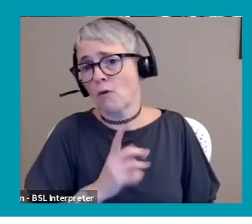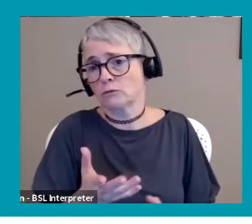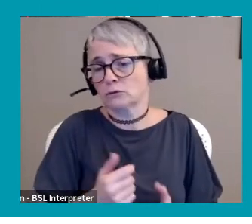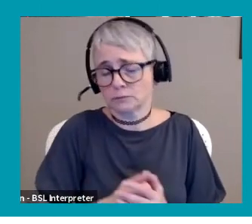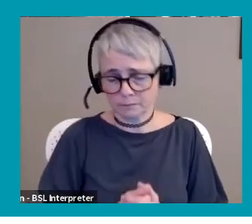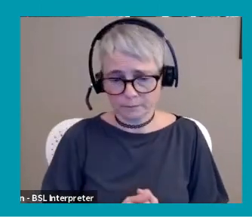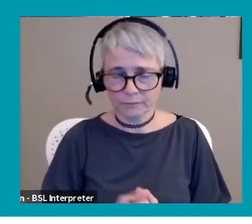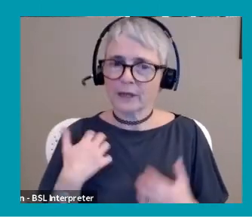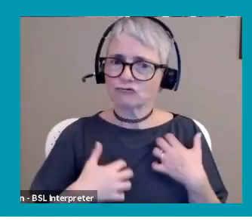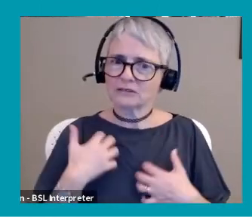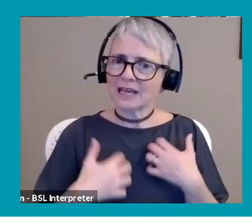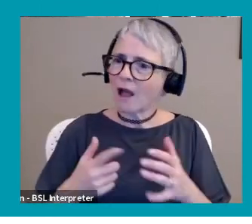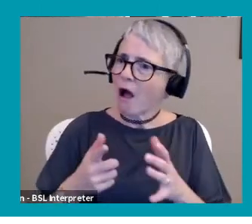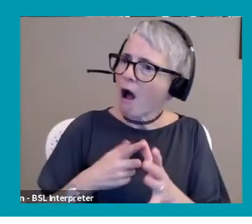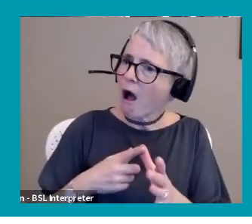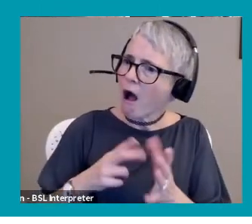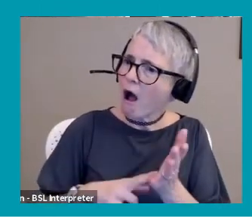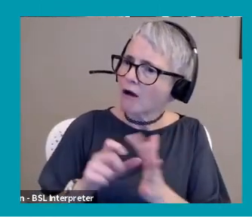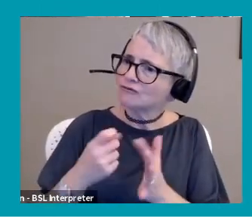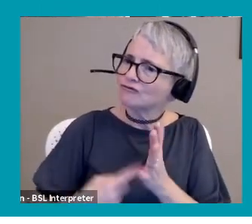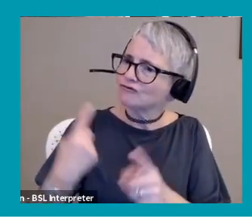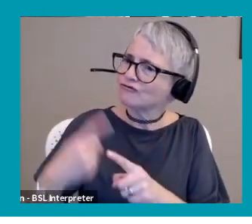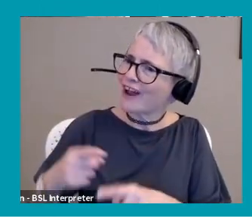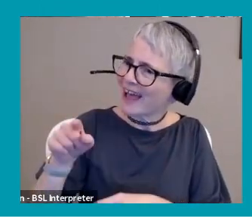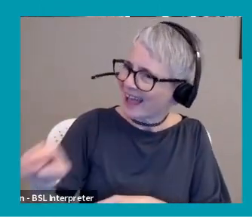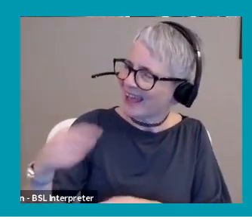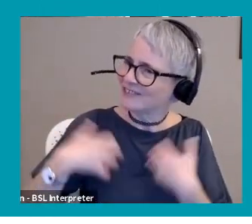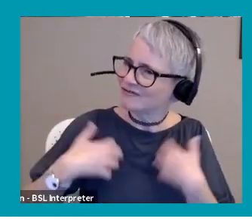Andrea if you are still there we talked about speculative applications and we